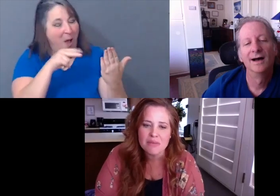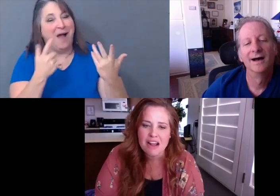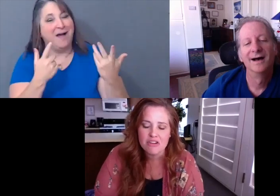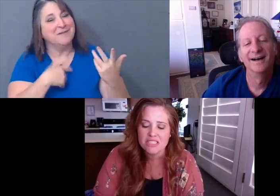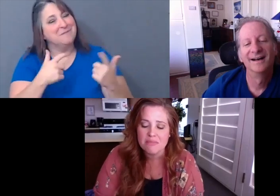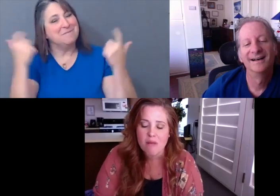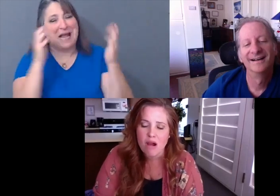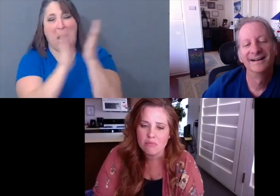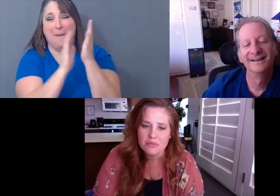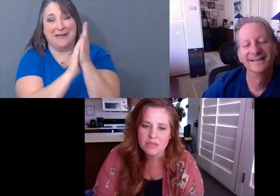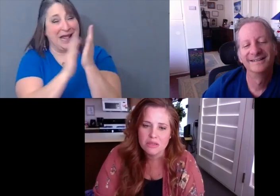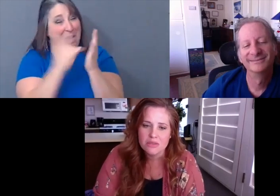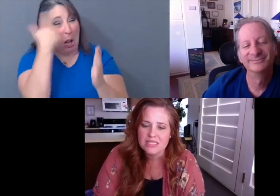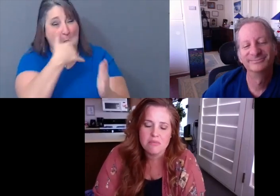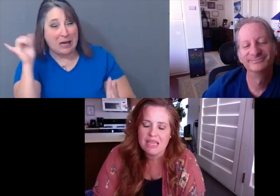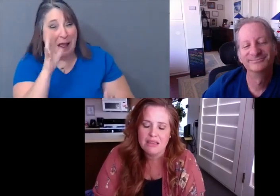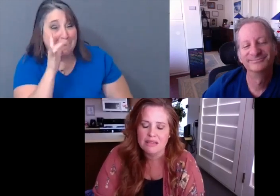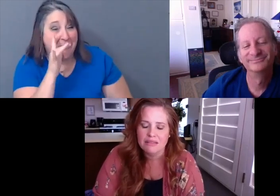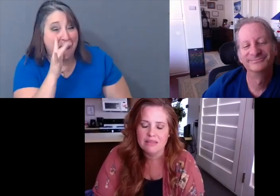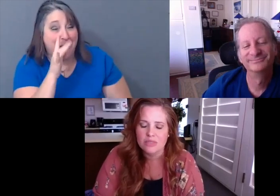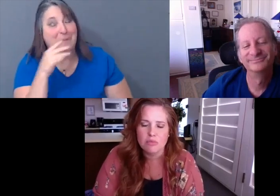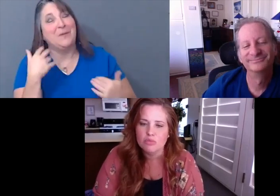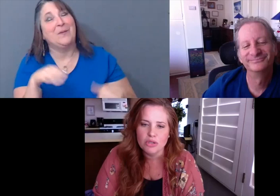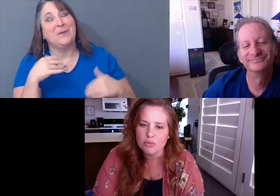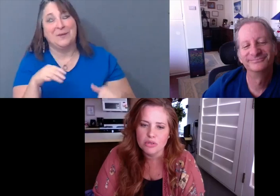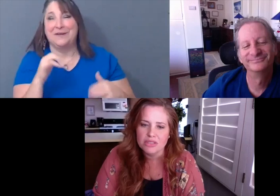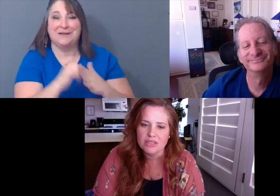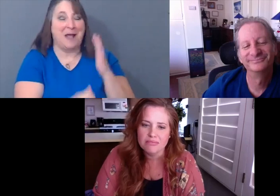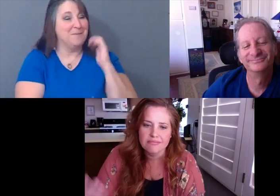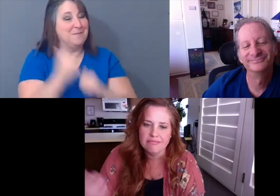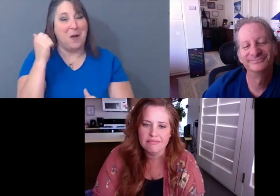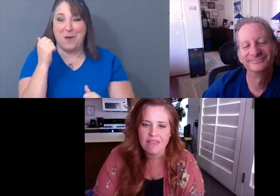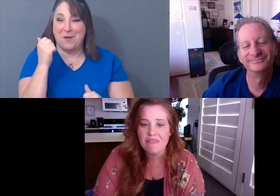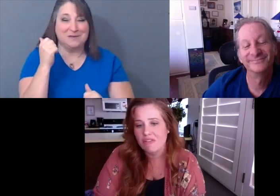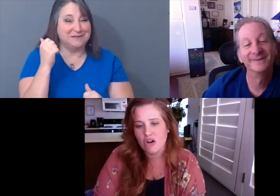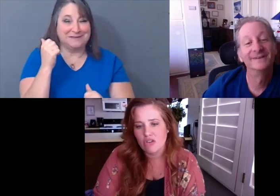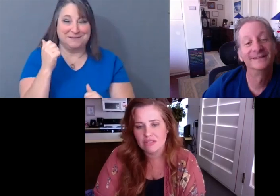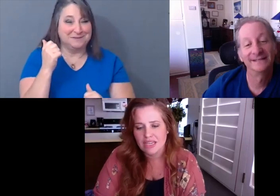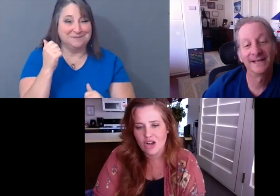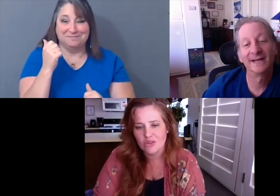because my mom to me was the most beautiful person I've ever known, you know?